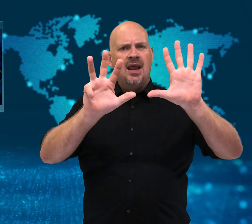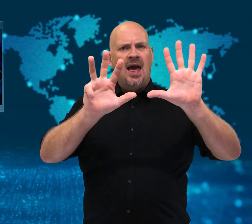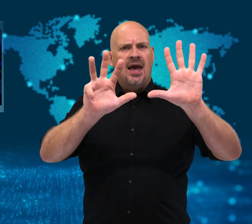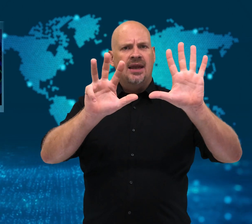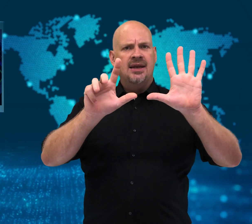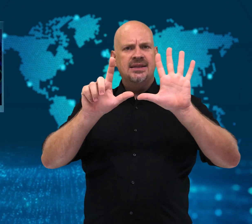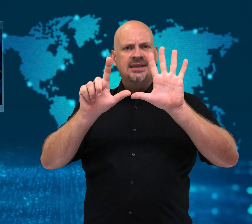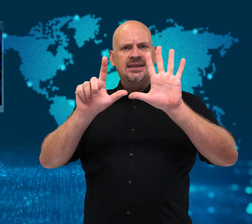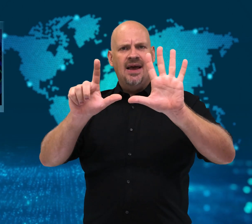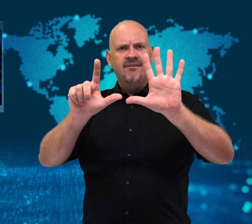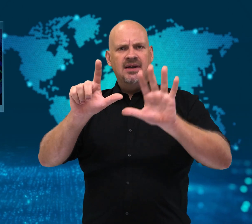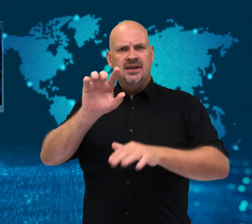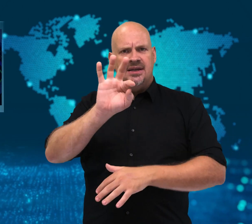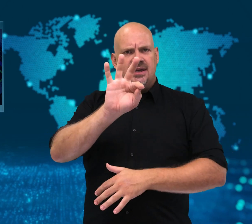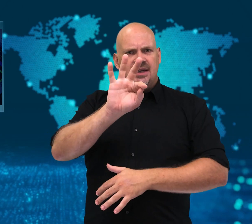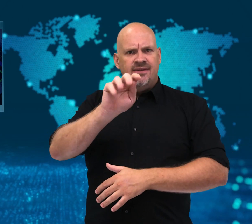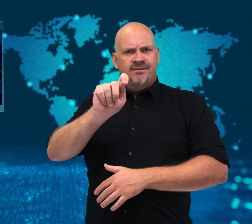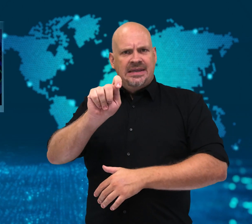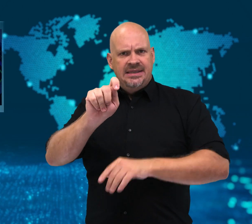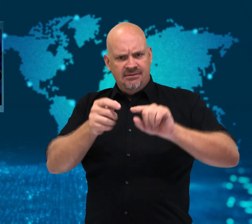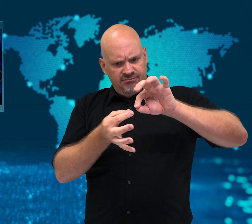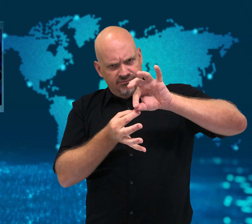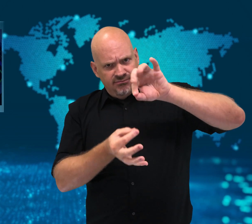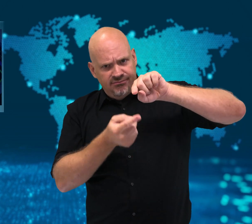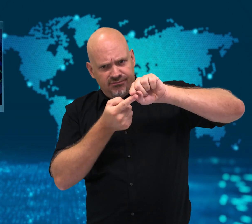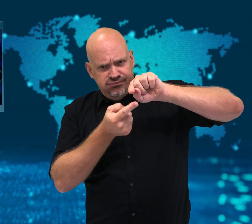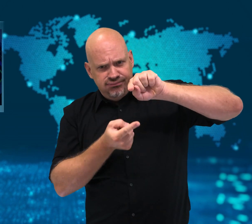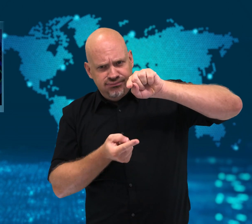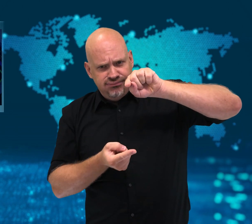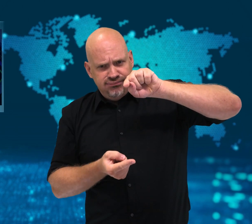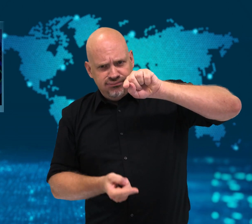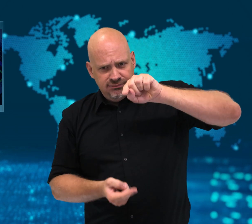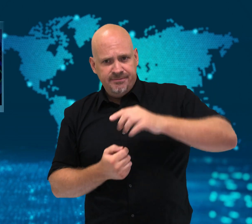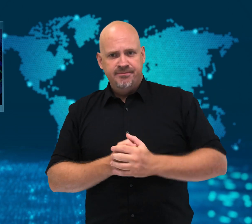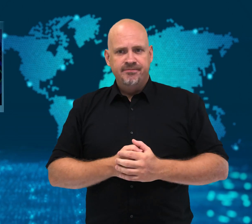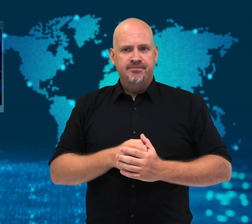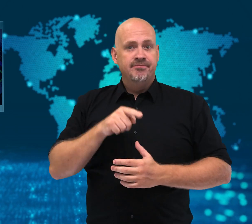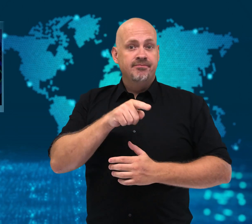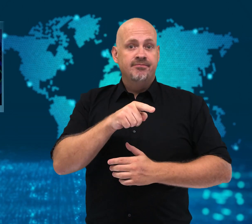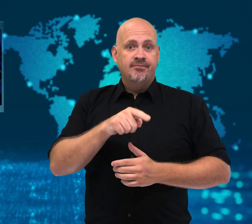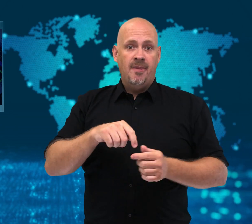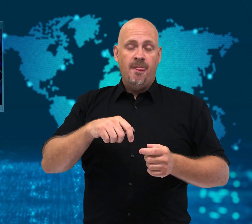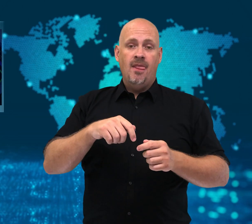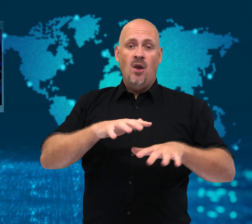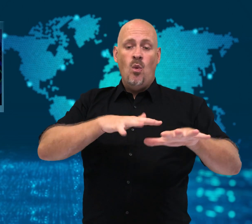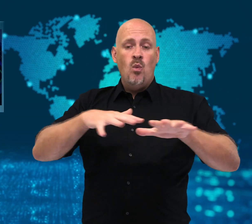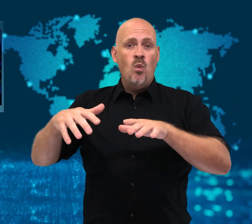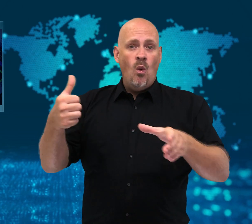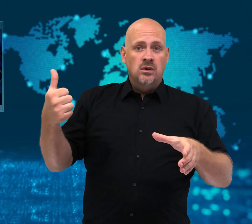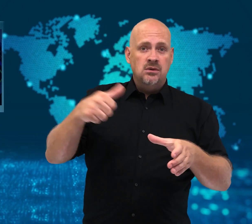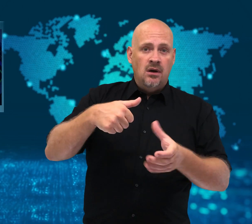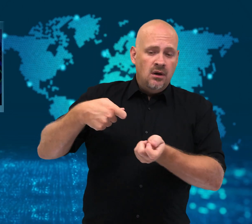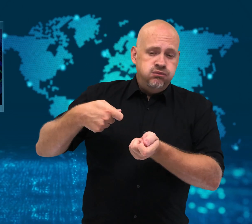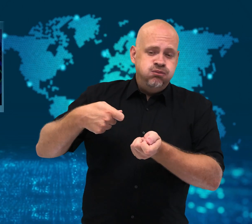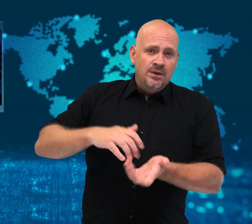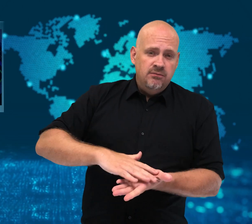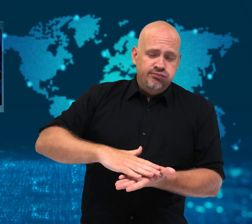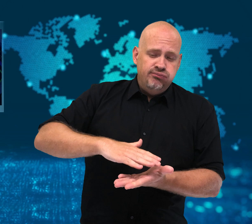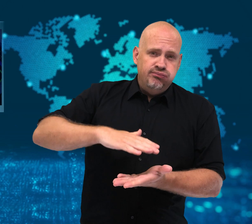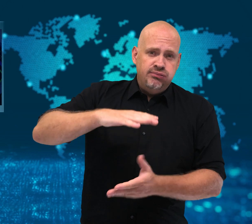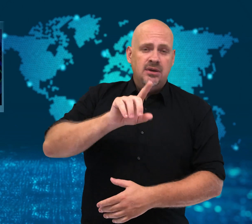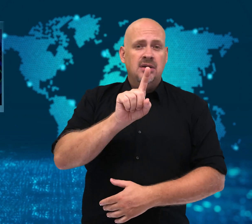but they will need to be at least ten years old.